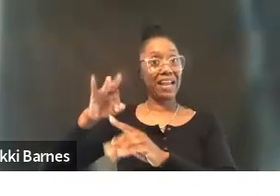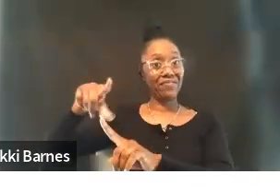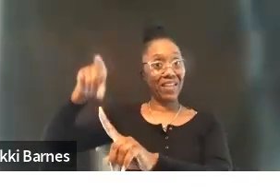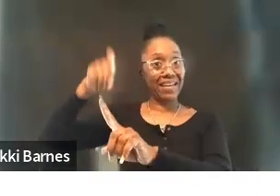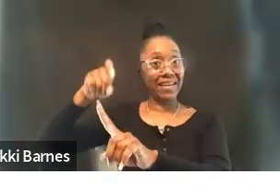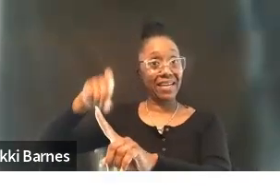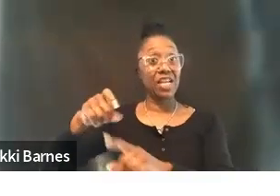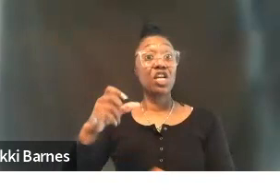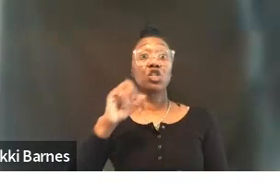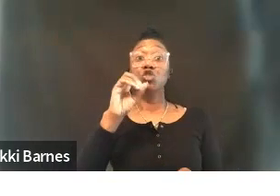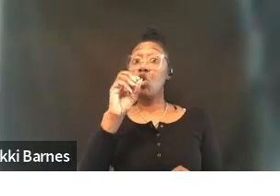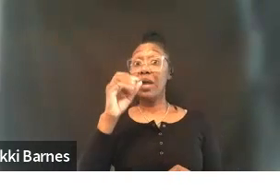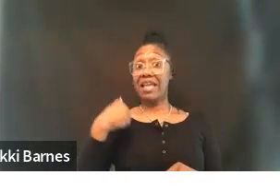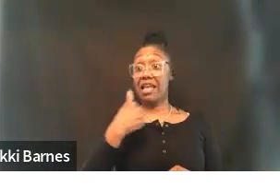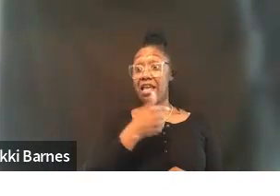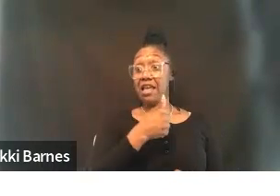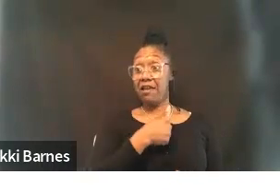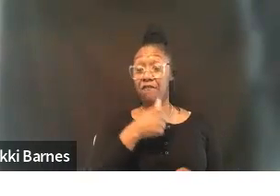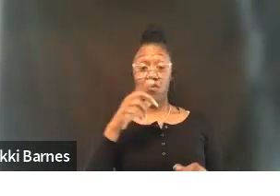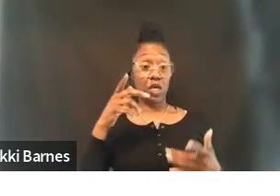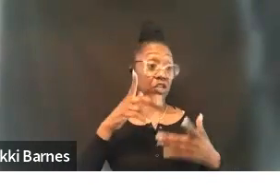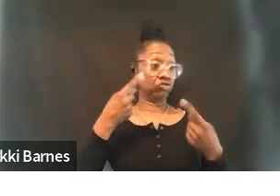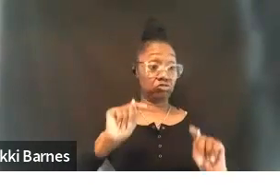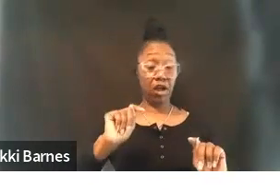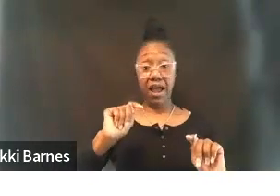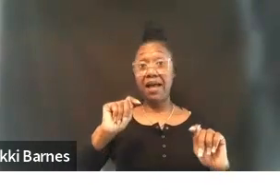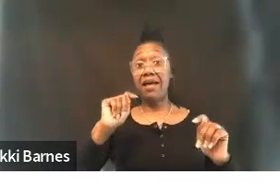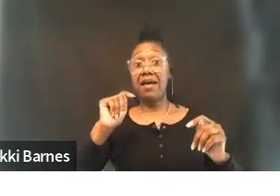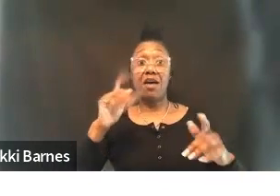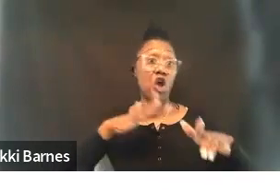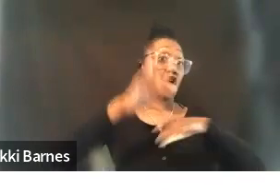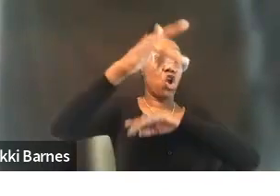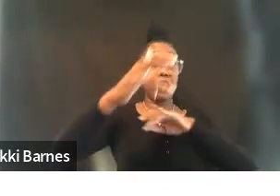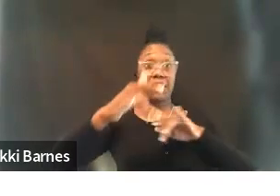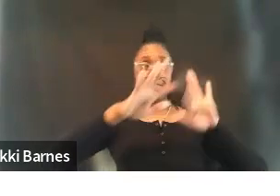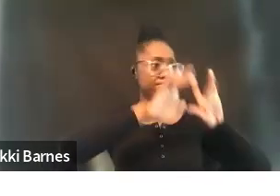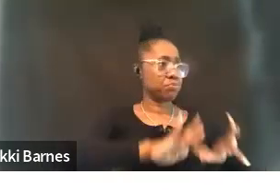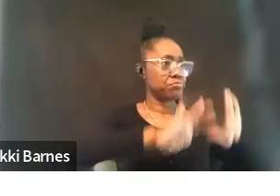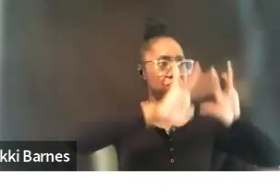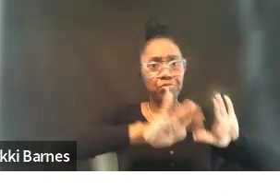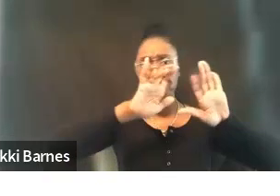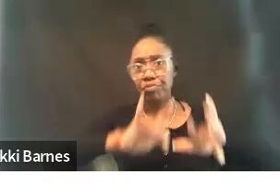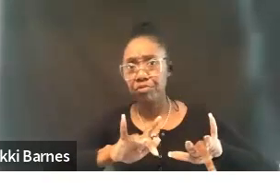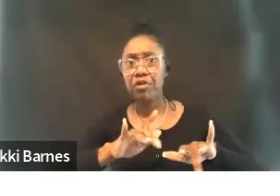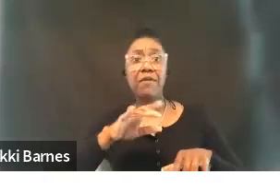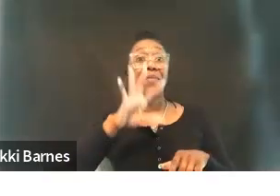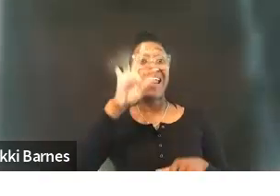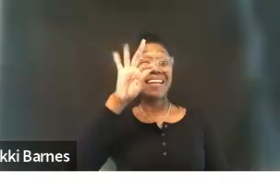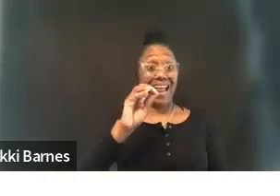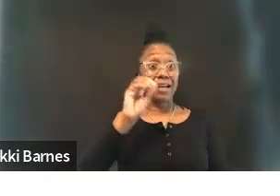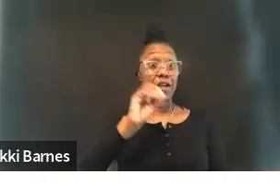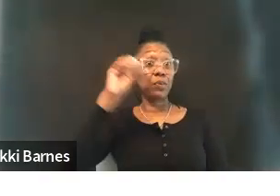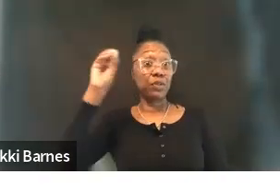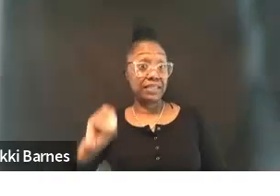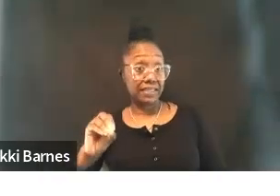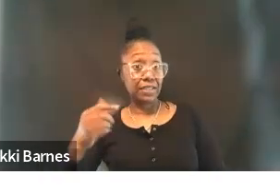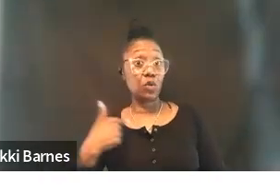90% of the time we can divert any movement to a more institutional setting or a more, you know, sort of intrusive set of services for that person.